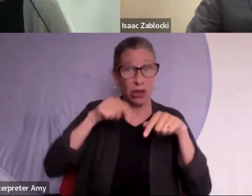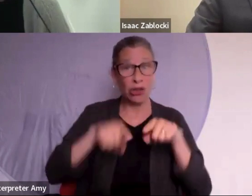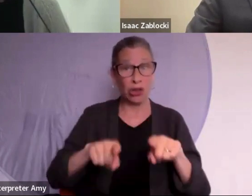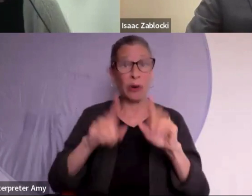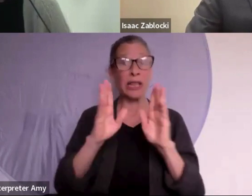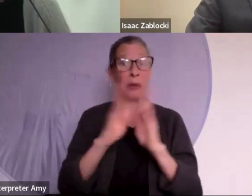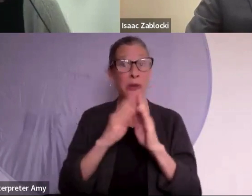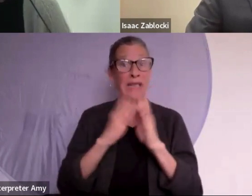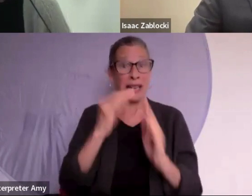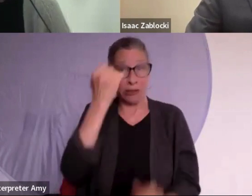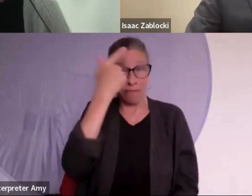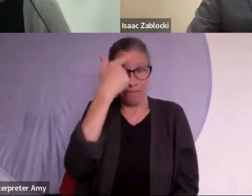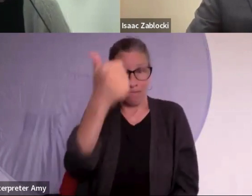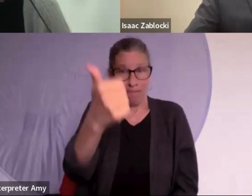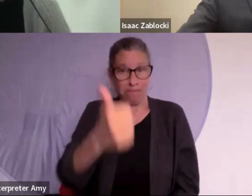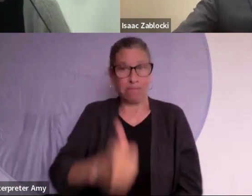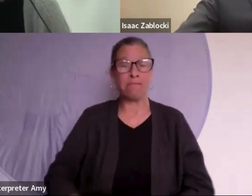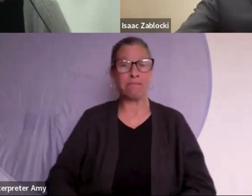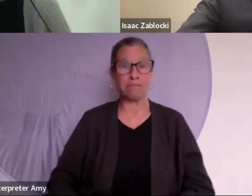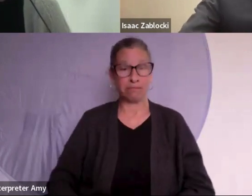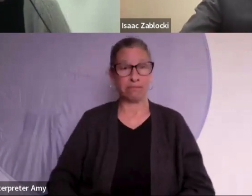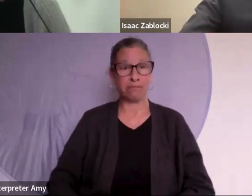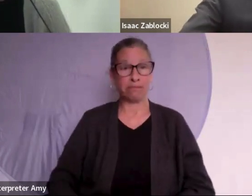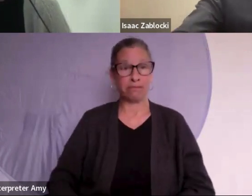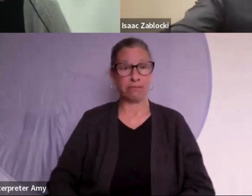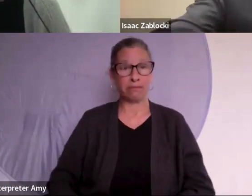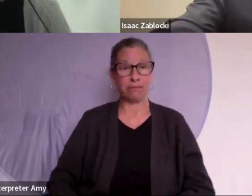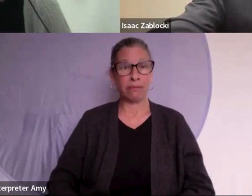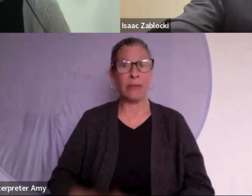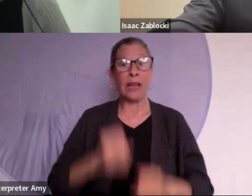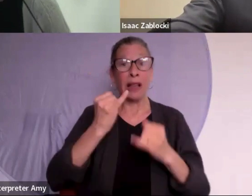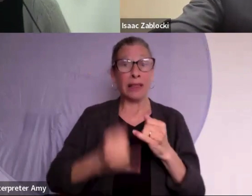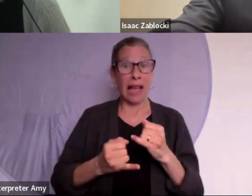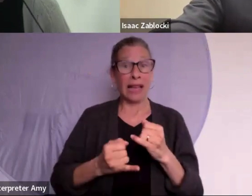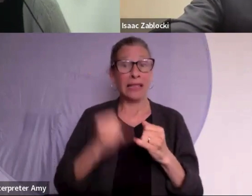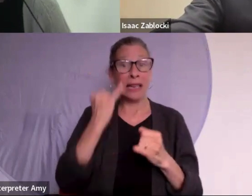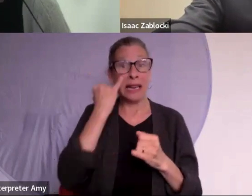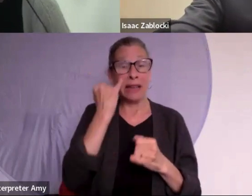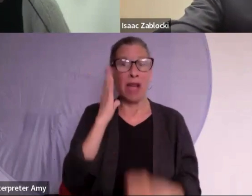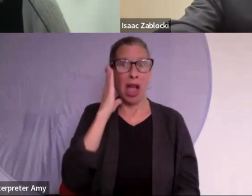wish. Lastly, if you are experiencing any technical